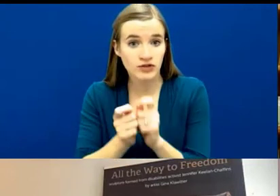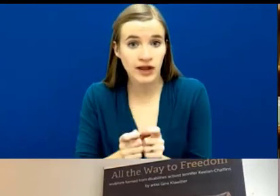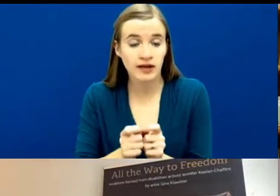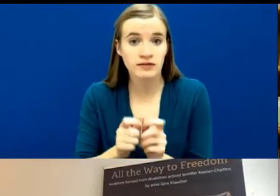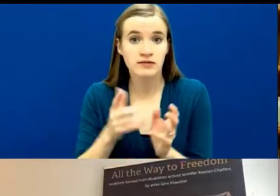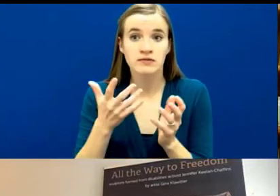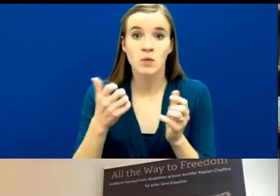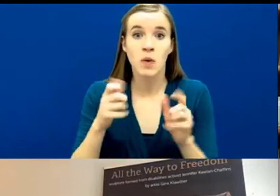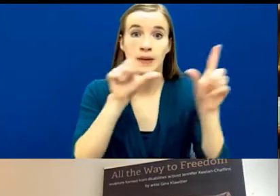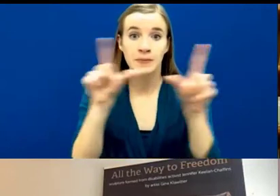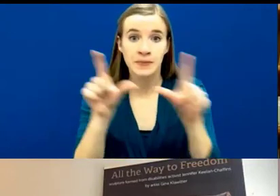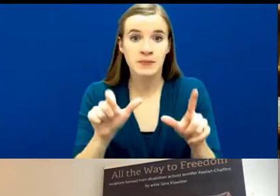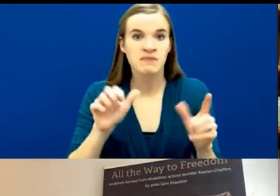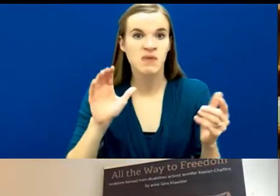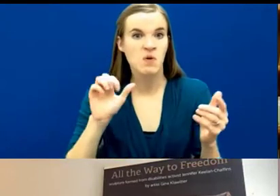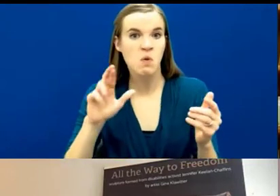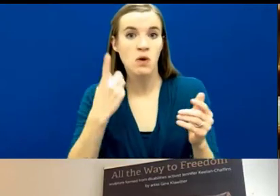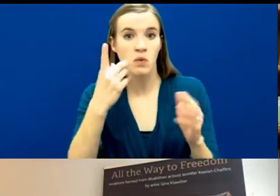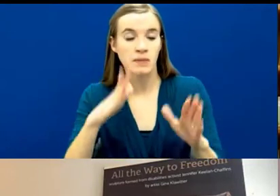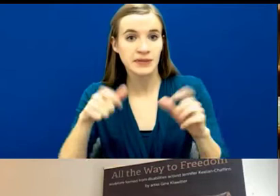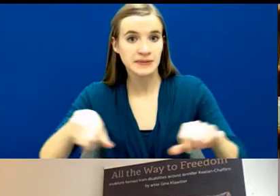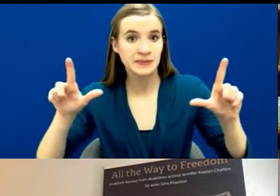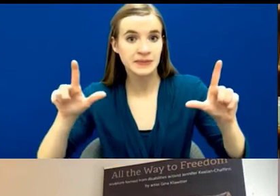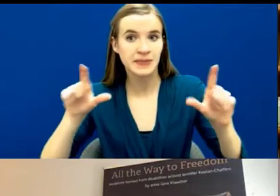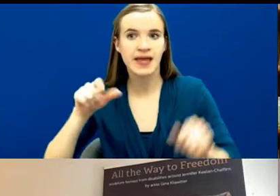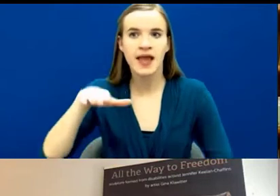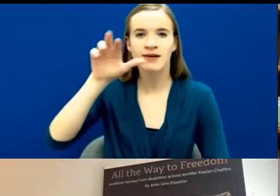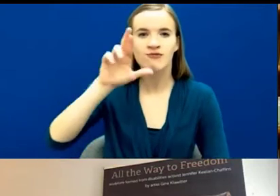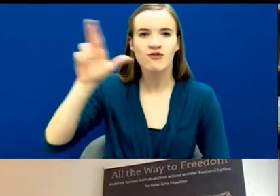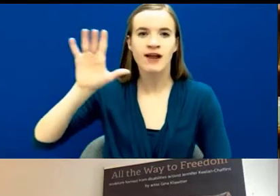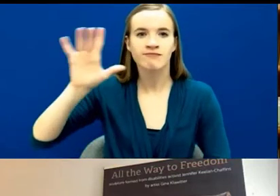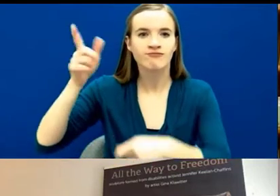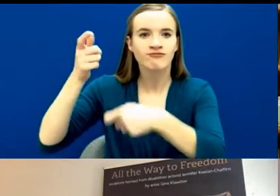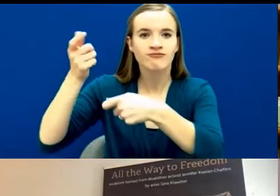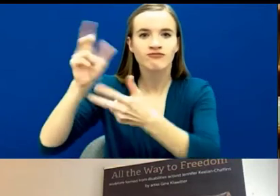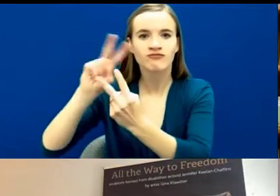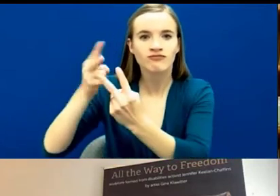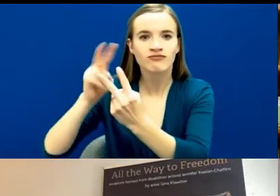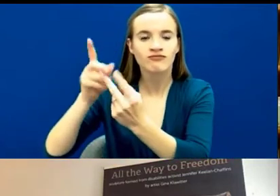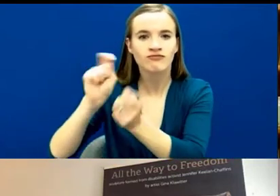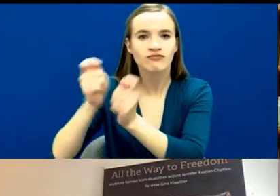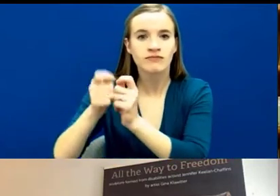will largely be muted until our q&a at the end of the event. But to begin, I